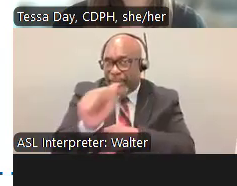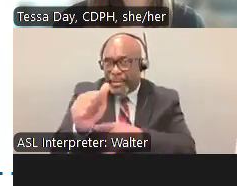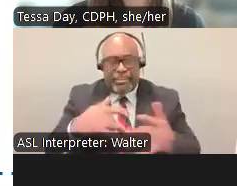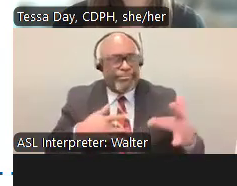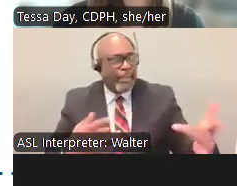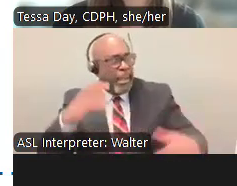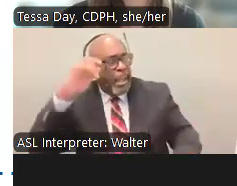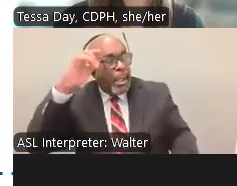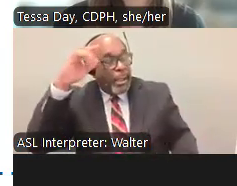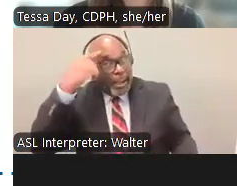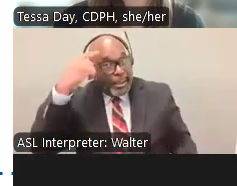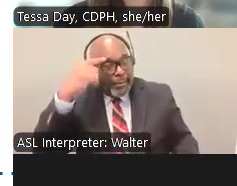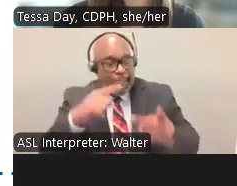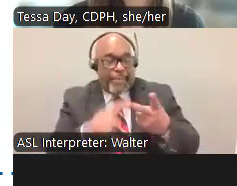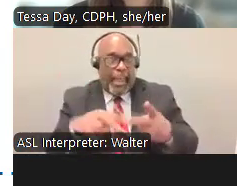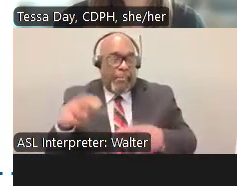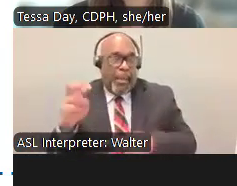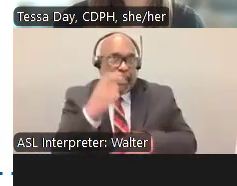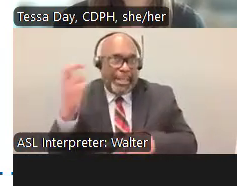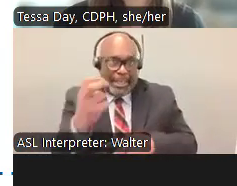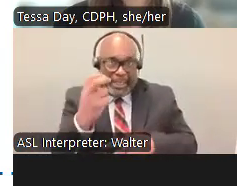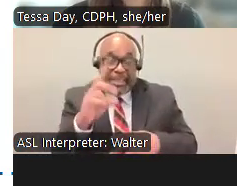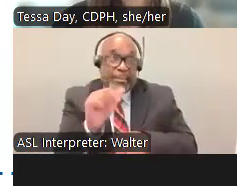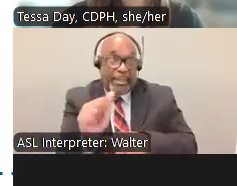13:24:34 mobility disabilities, so 13:24:36 cognitive disabilities are 12%,